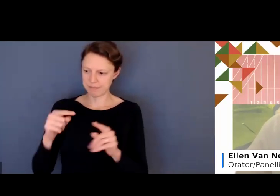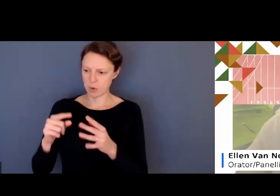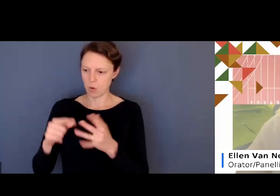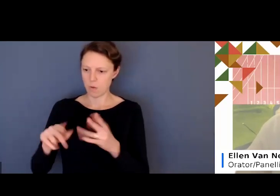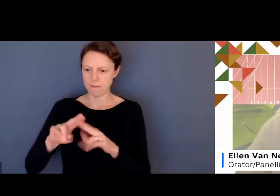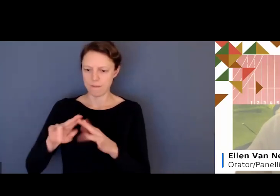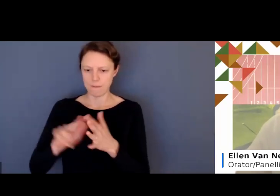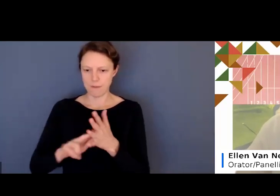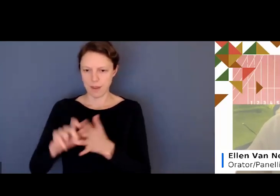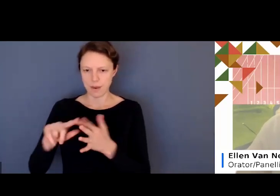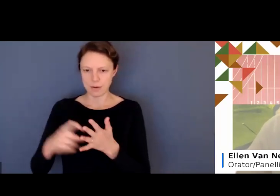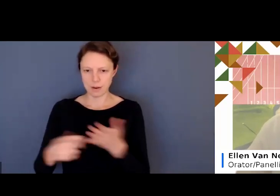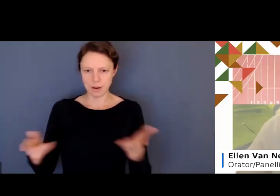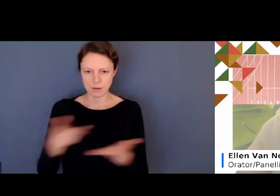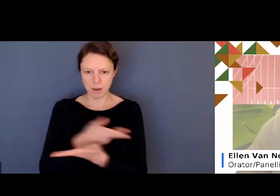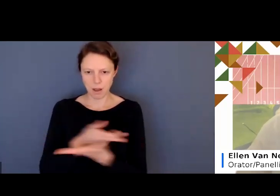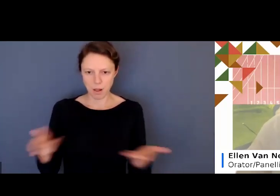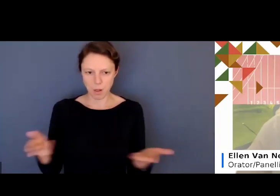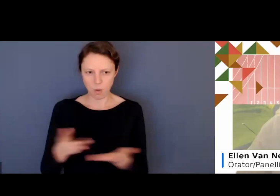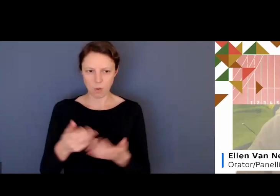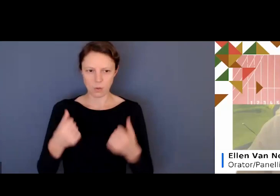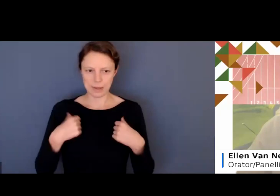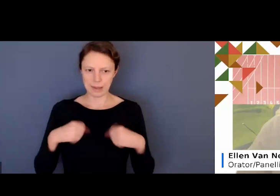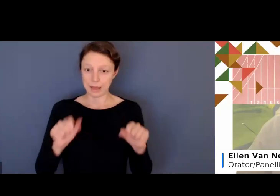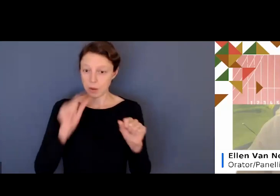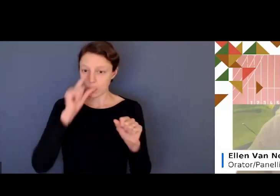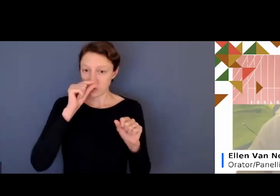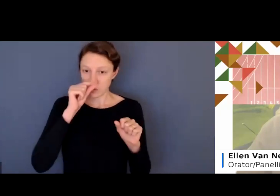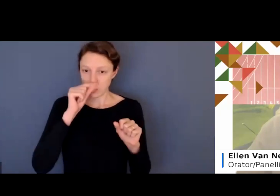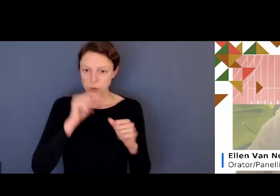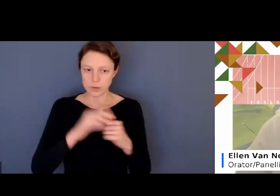We can envision what sports looks like and a decolonial framework